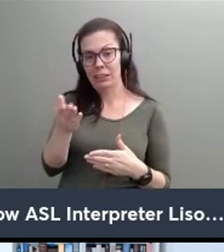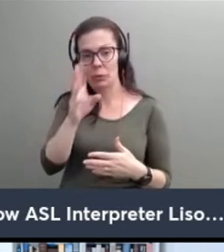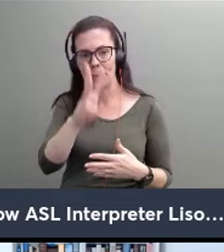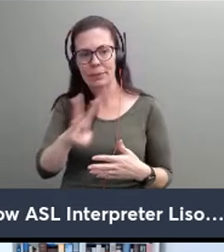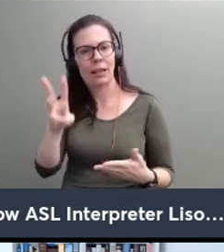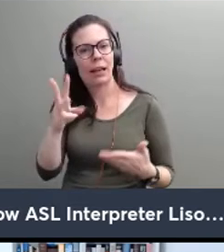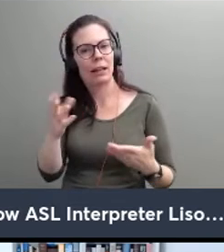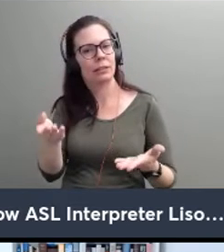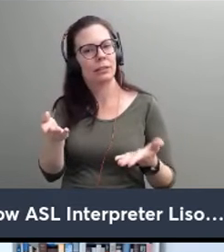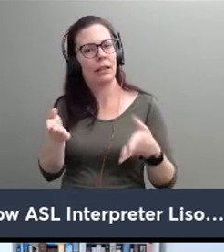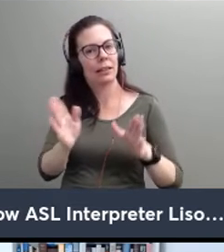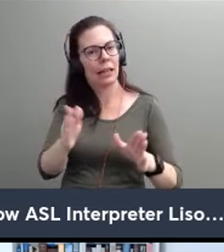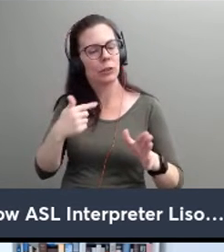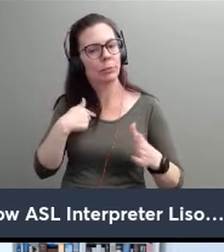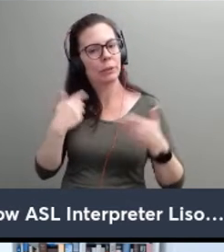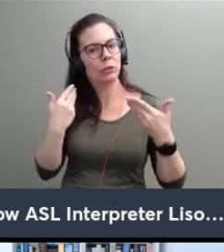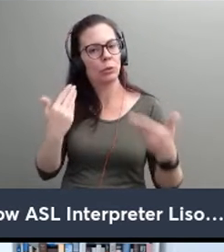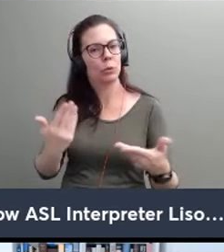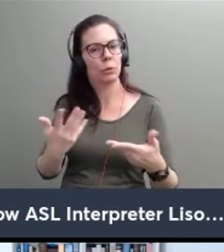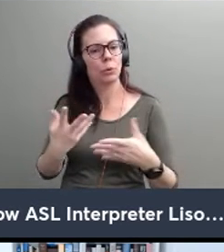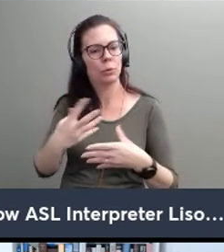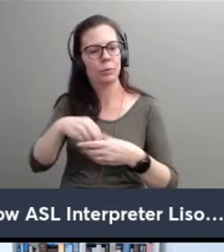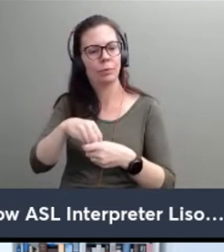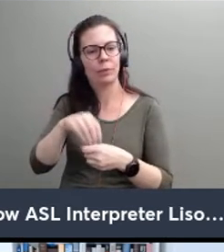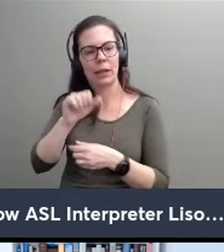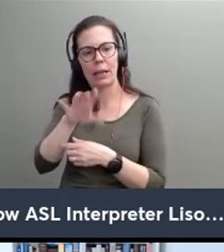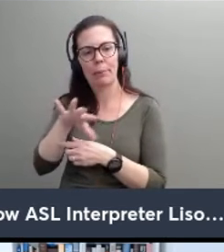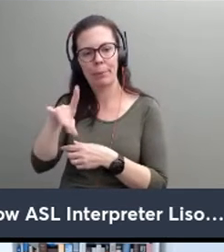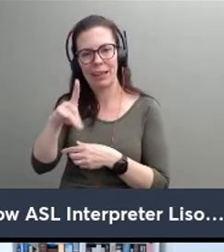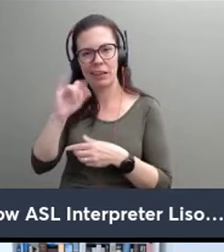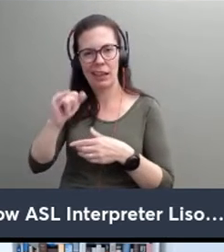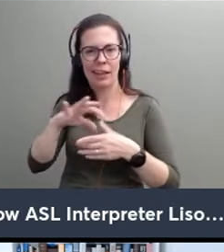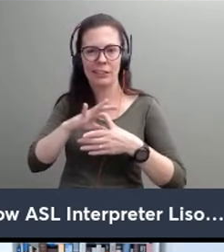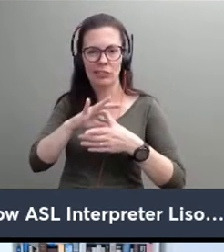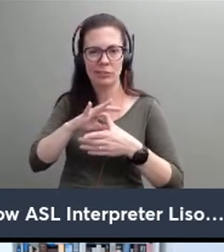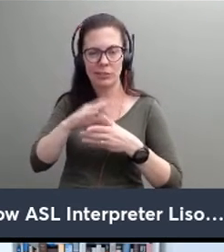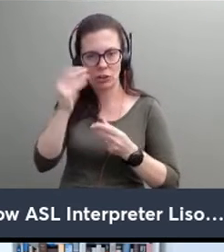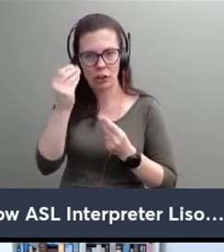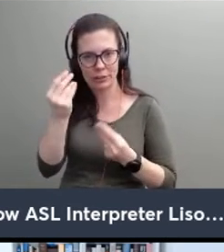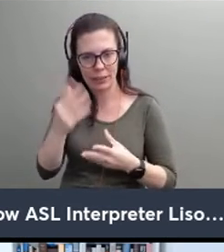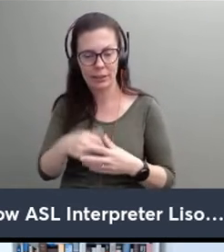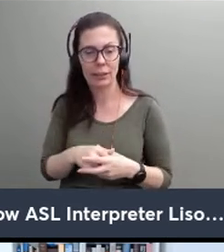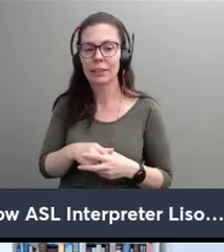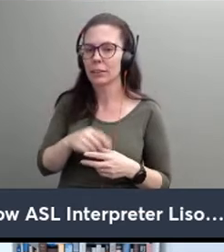to embed content into it. So here it is, right. Literally I'm clicking.